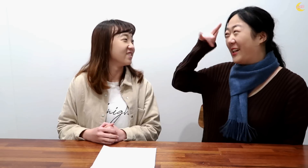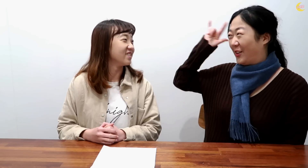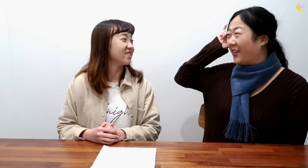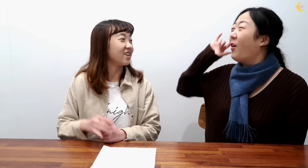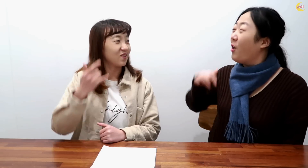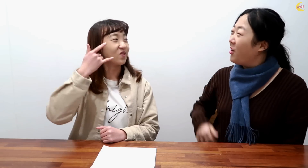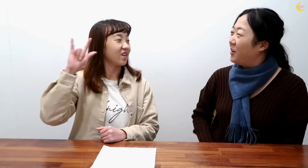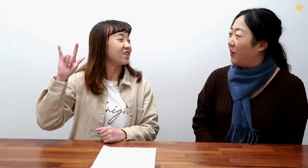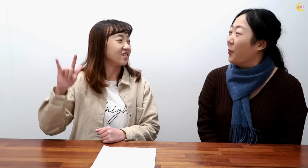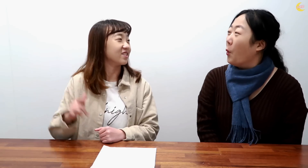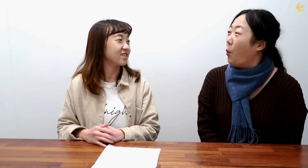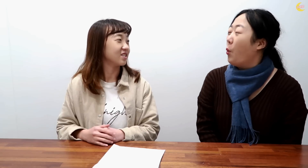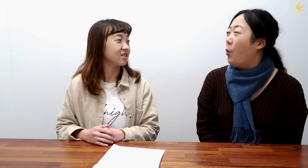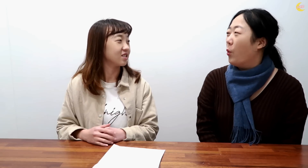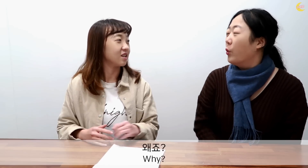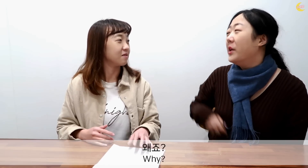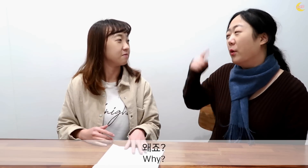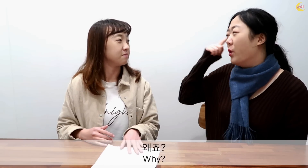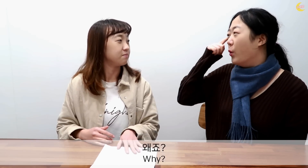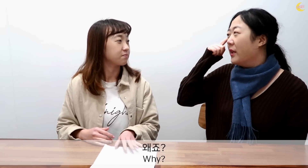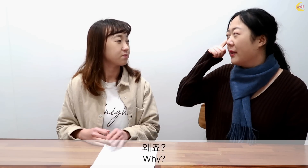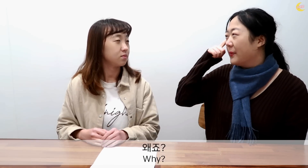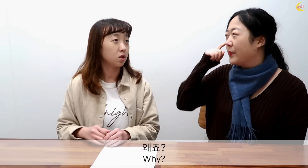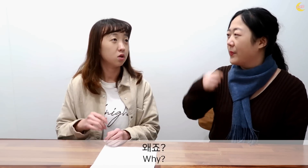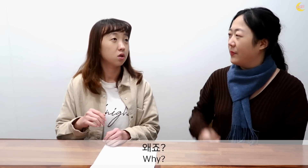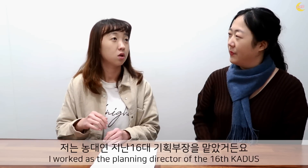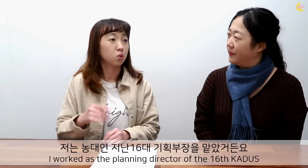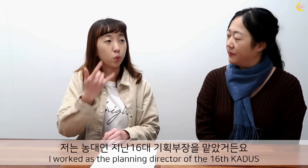Why?